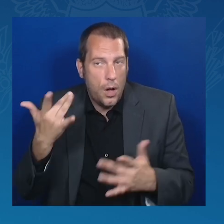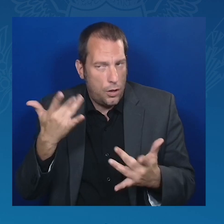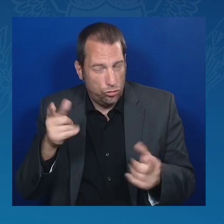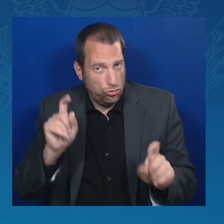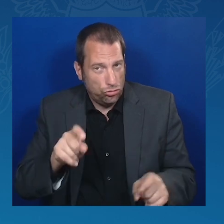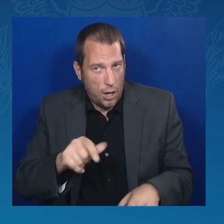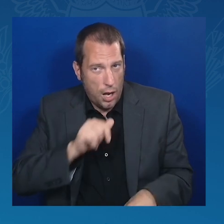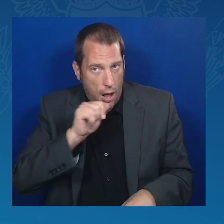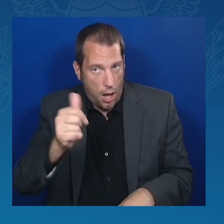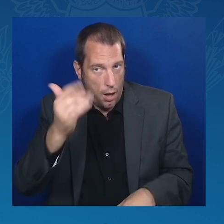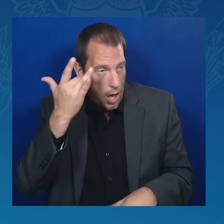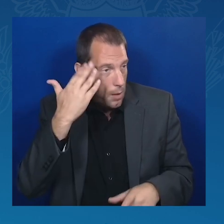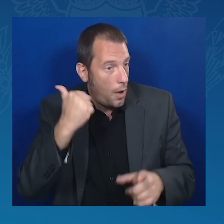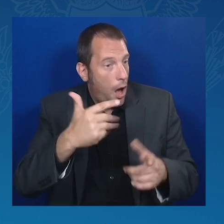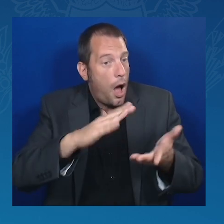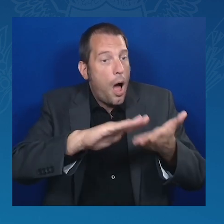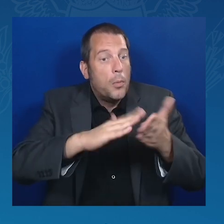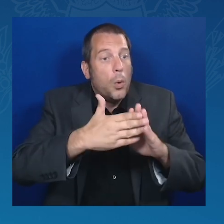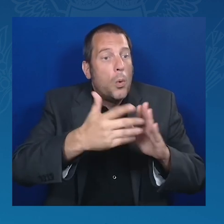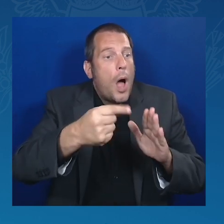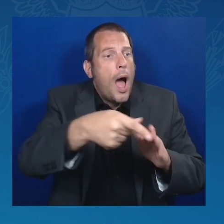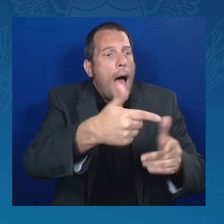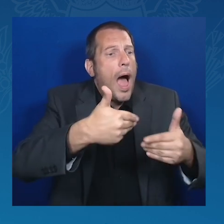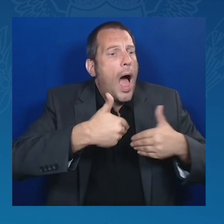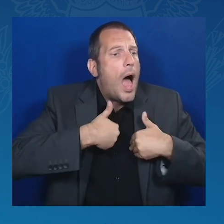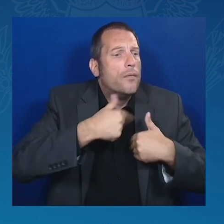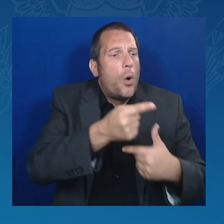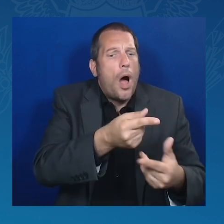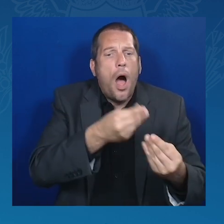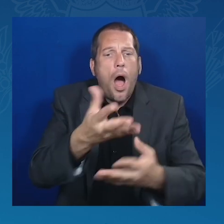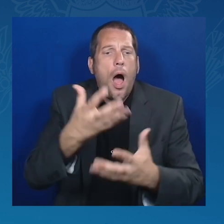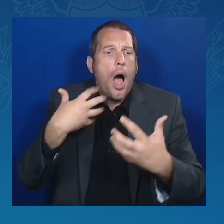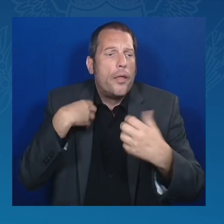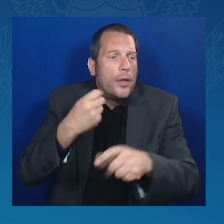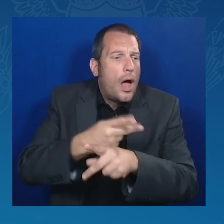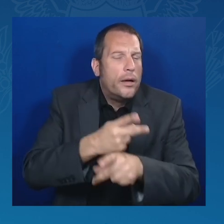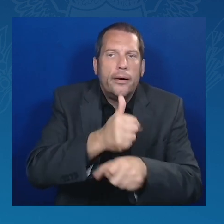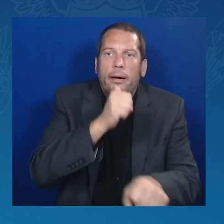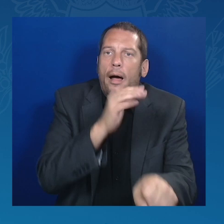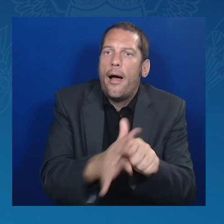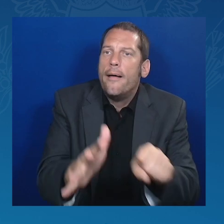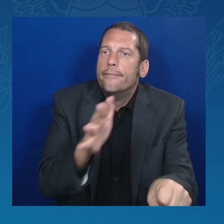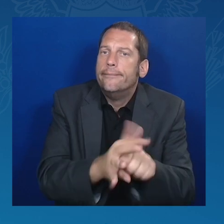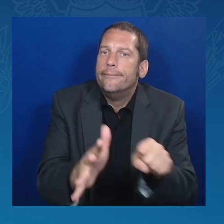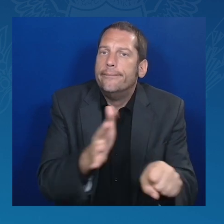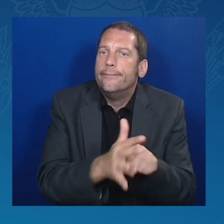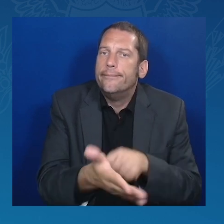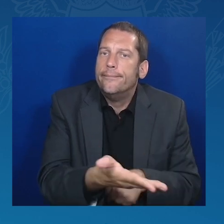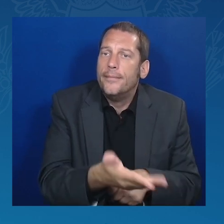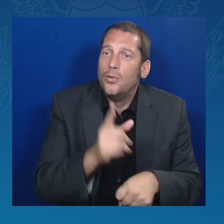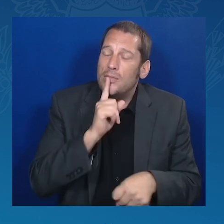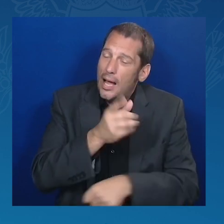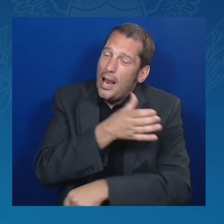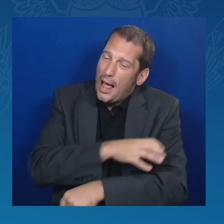Provide a safe place for people to go to have these conversations that otherwise might be the subject of judgment